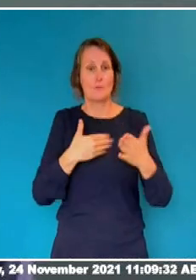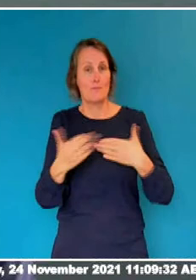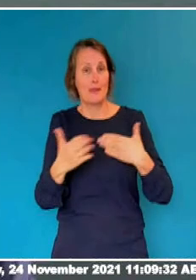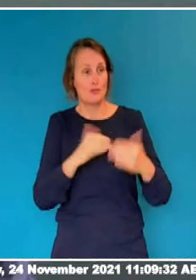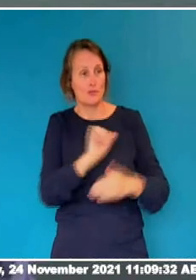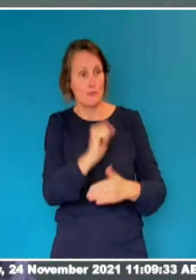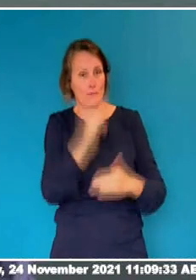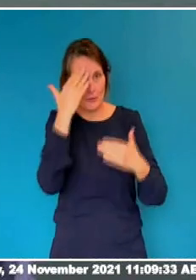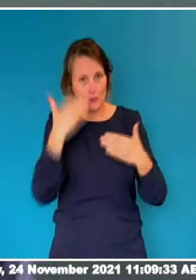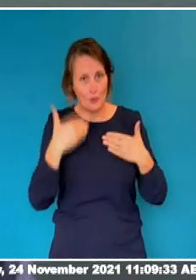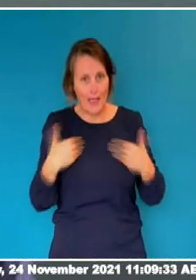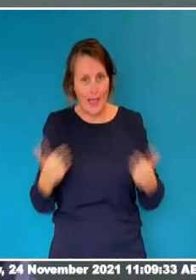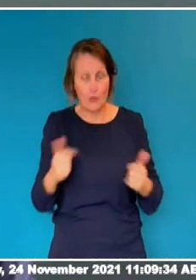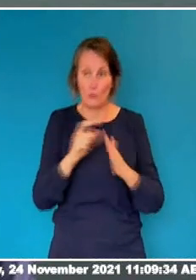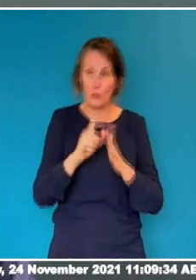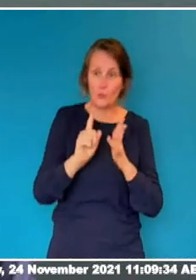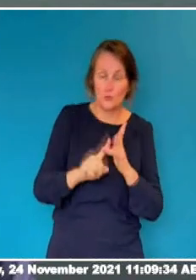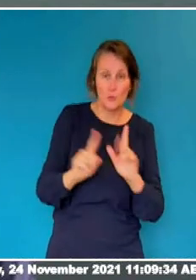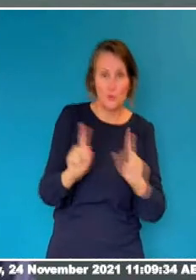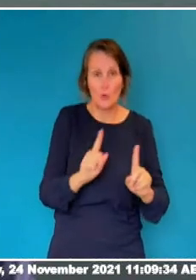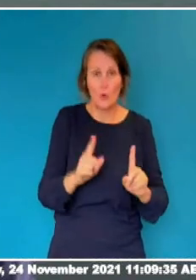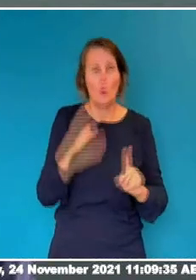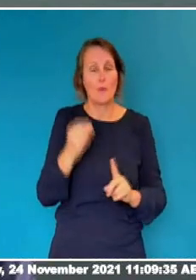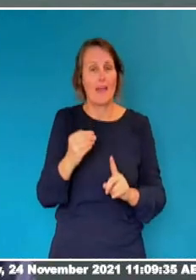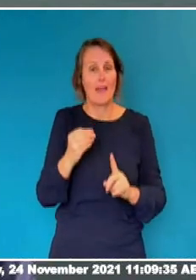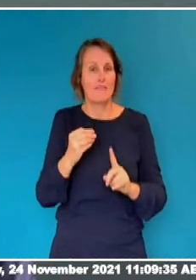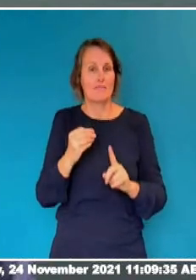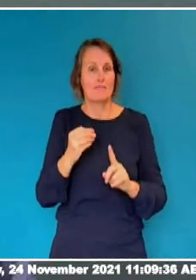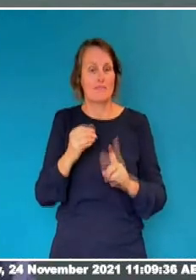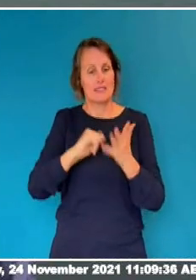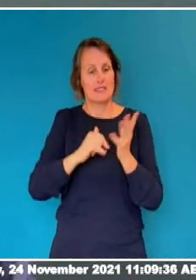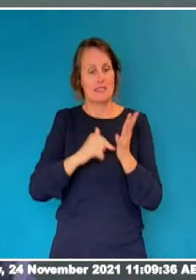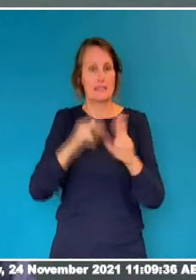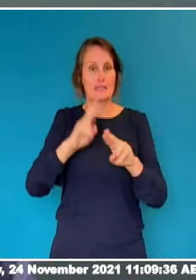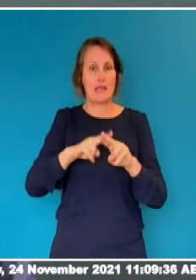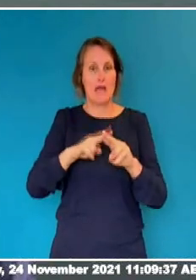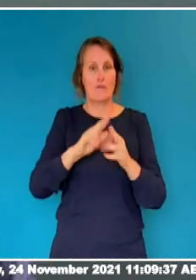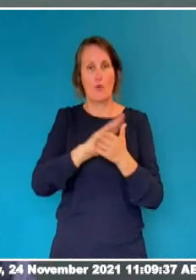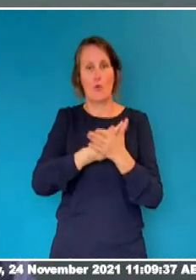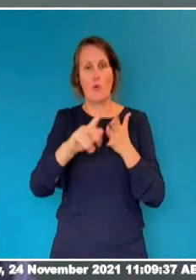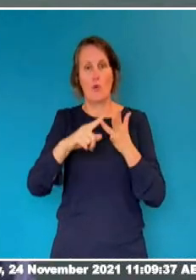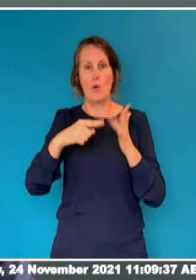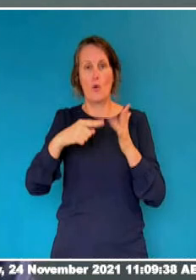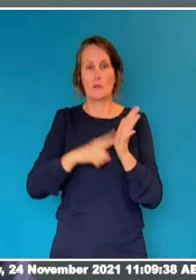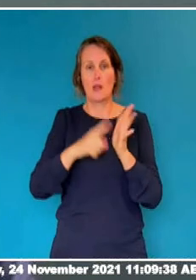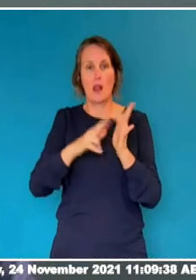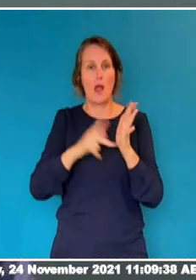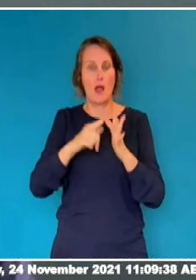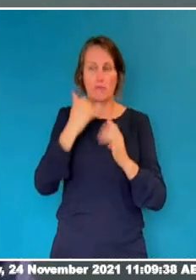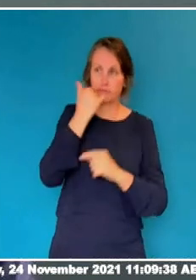We certainly have an employee hotline that any employee or manager can call to get